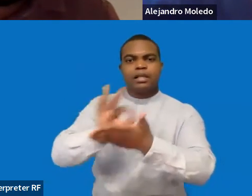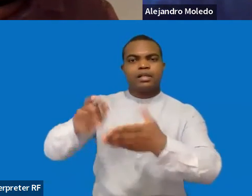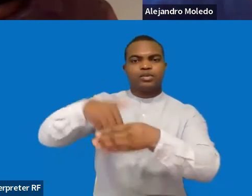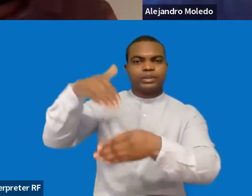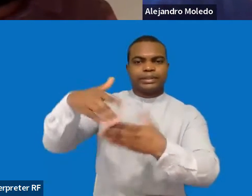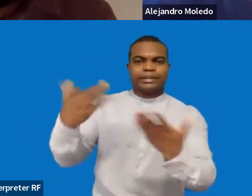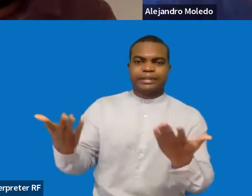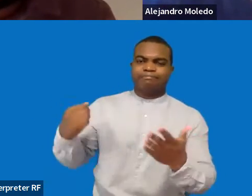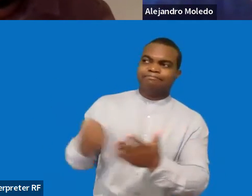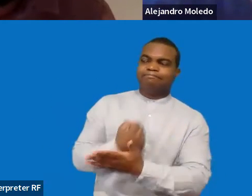Thank you so much.